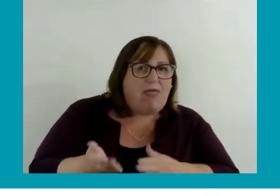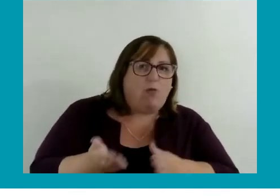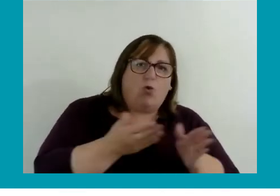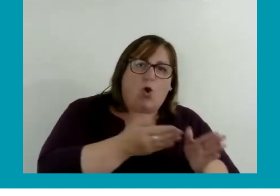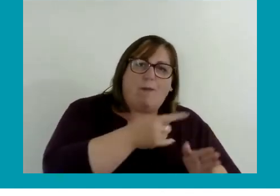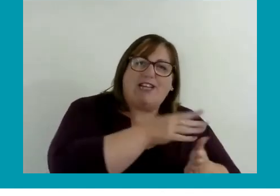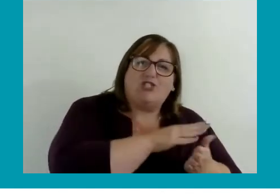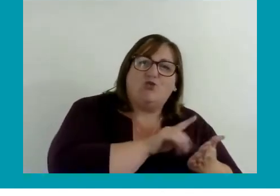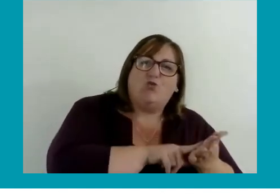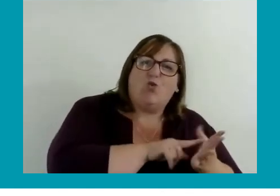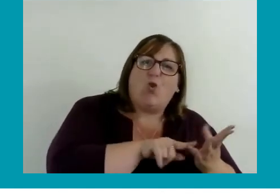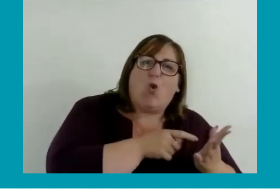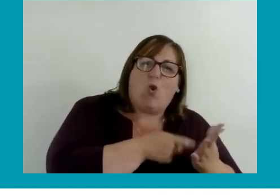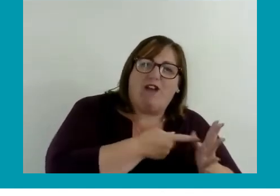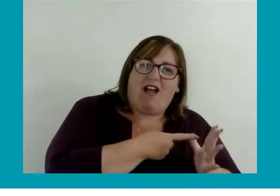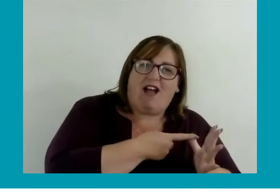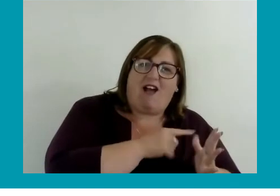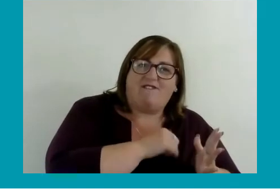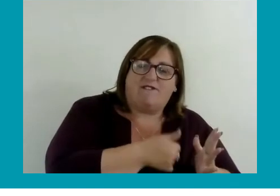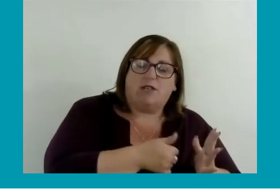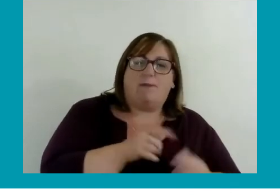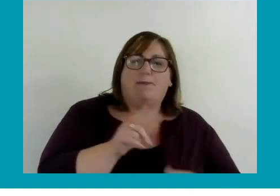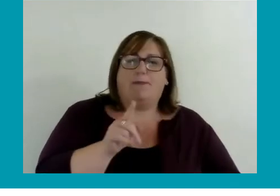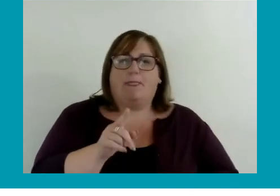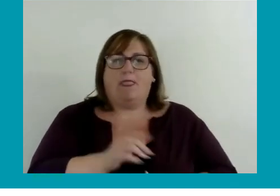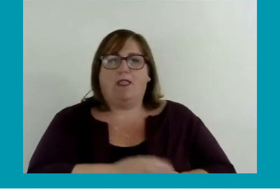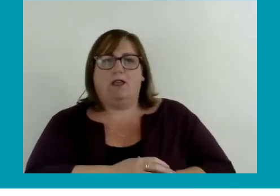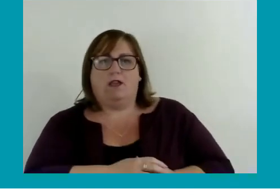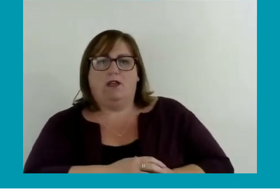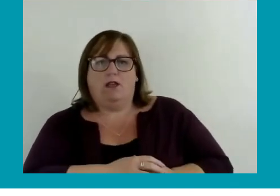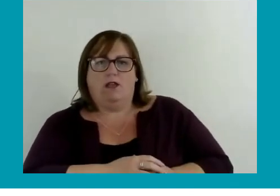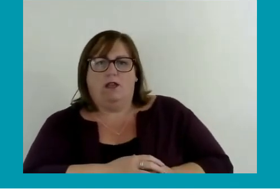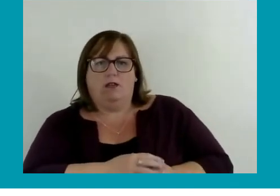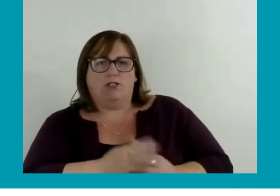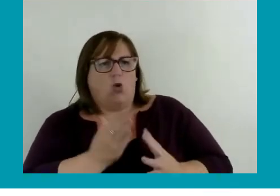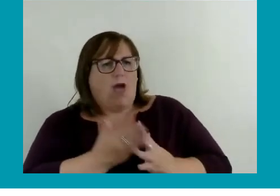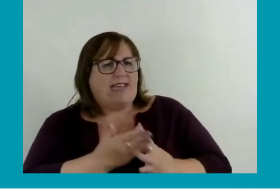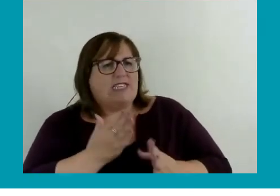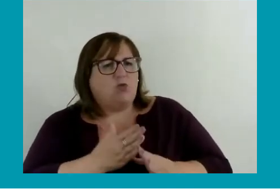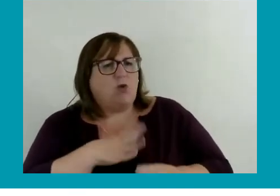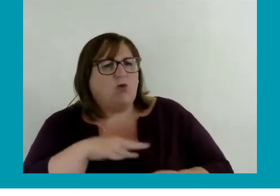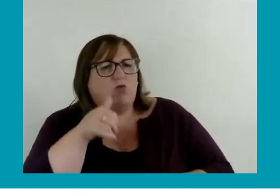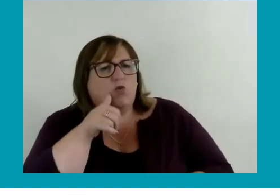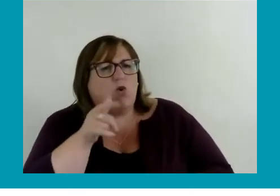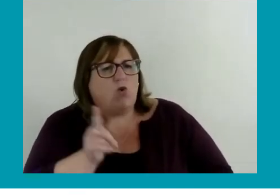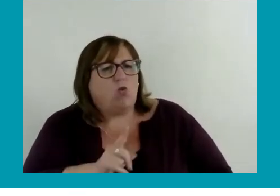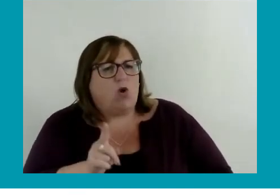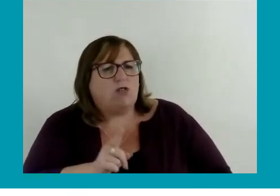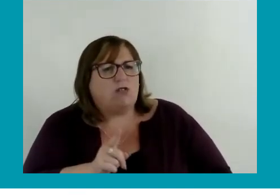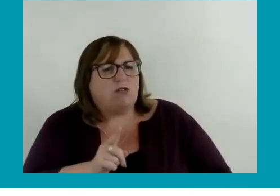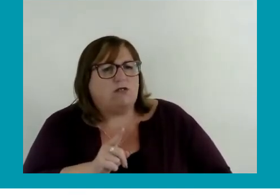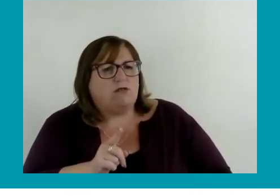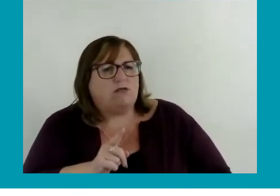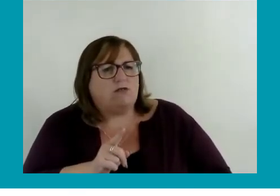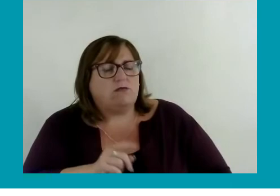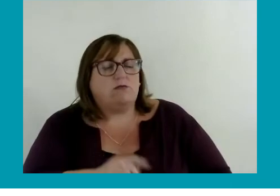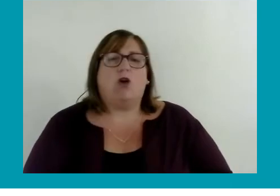um the what what part about access to work for example a lot a lot of employers and indeed